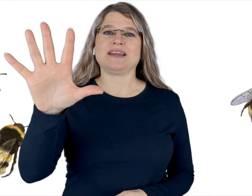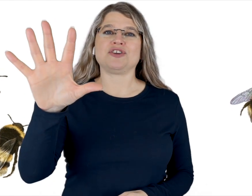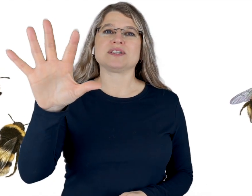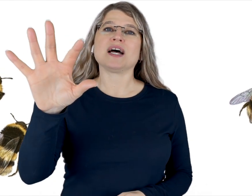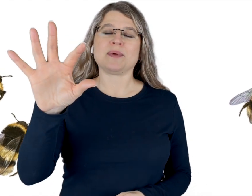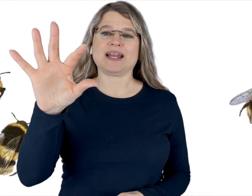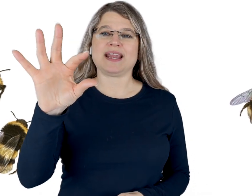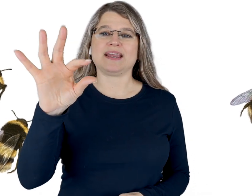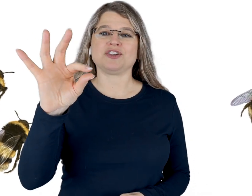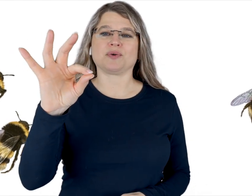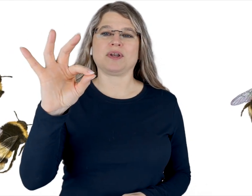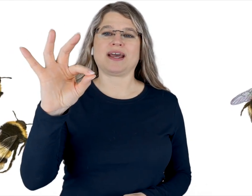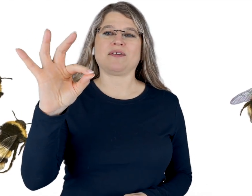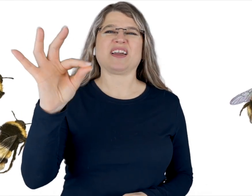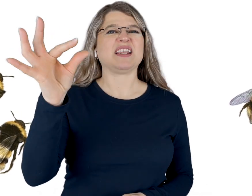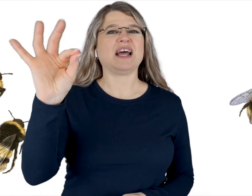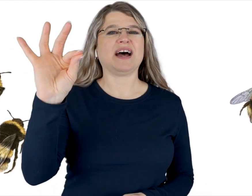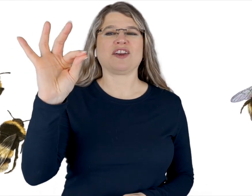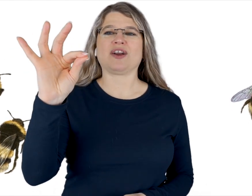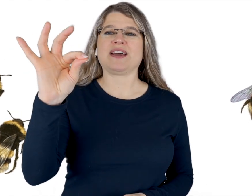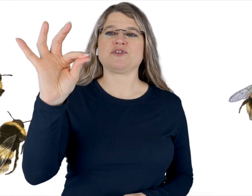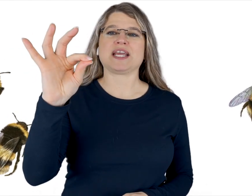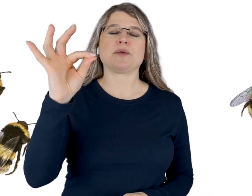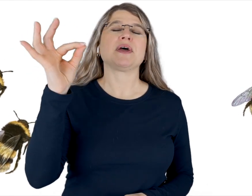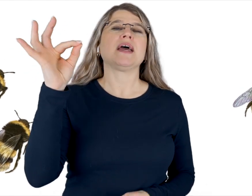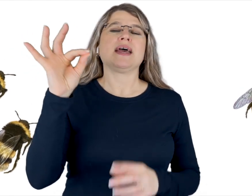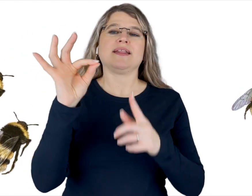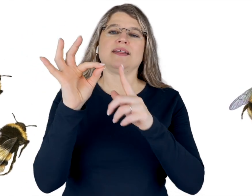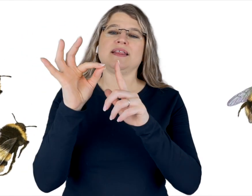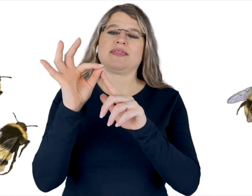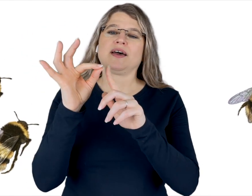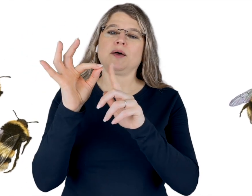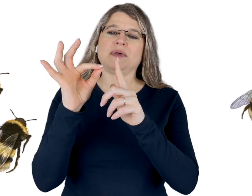your dominant hand, you're going to have like a 9 or F shape and then the thumb